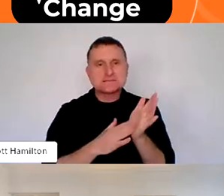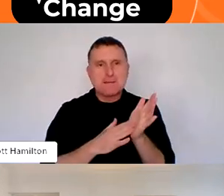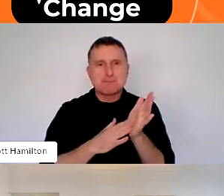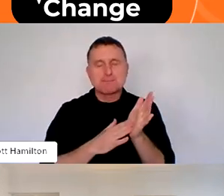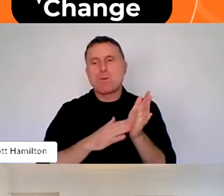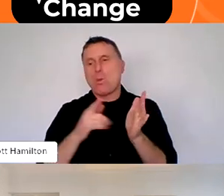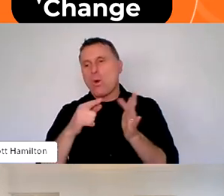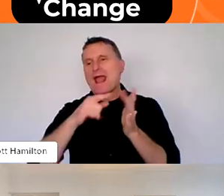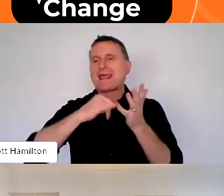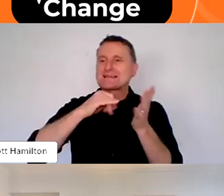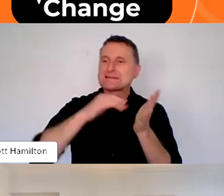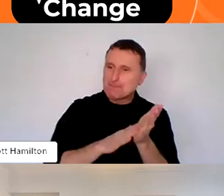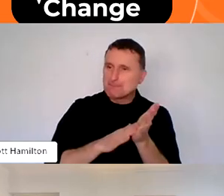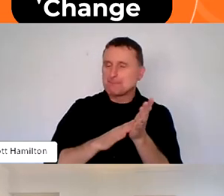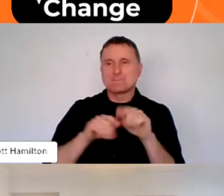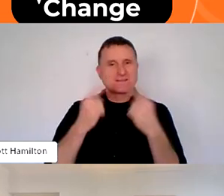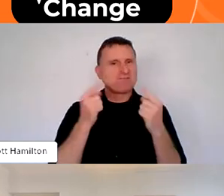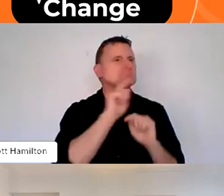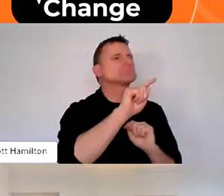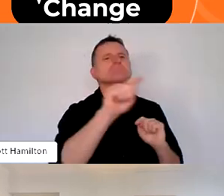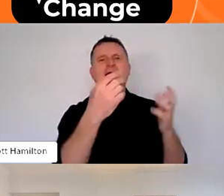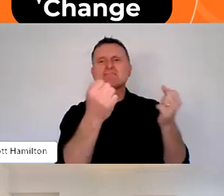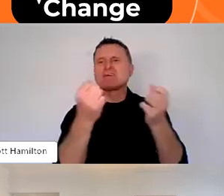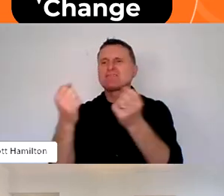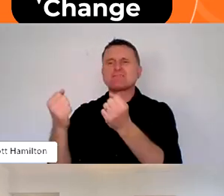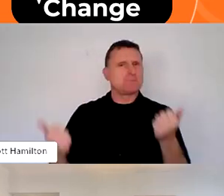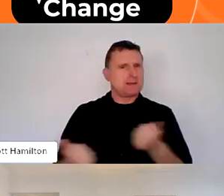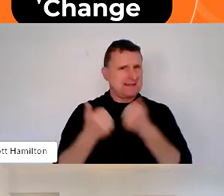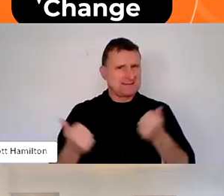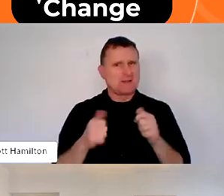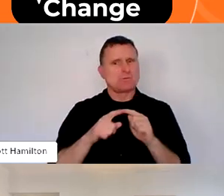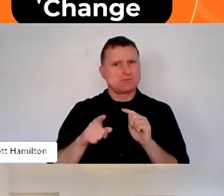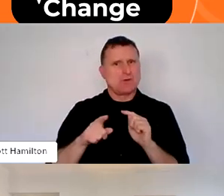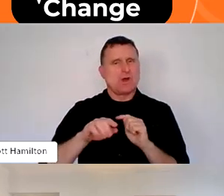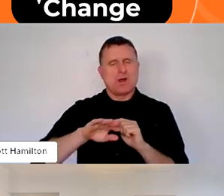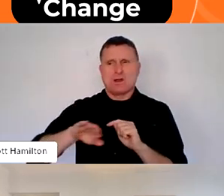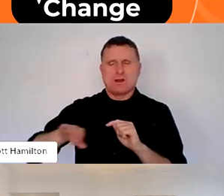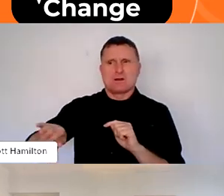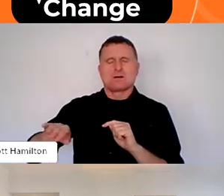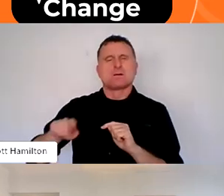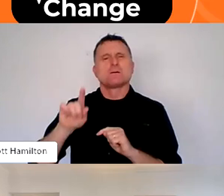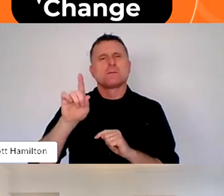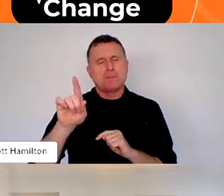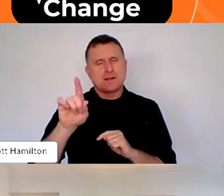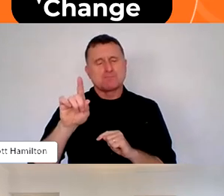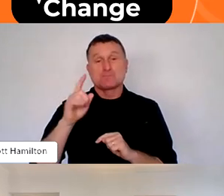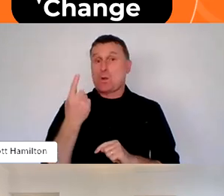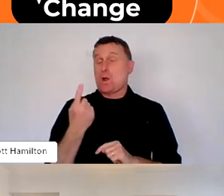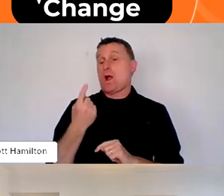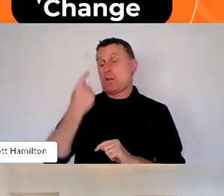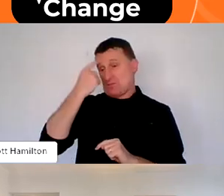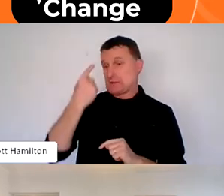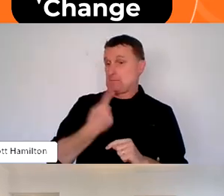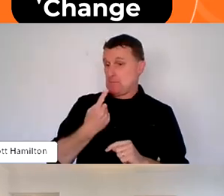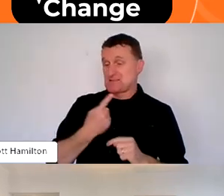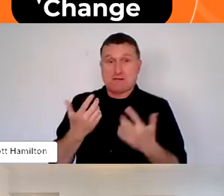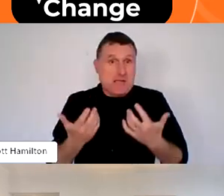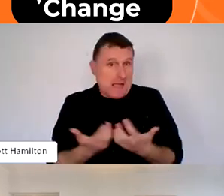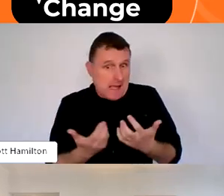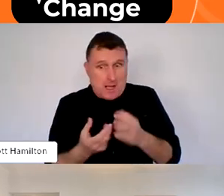today. One way of addressing this I wonder about, think about, is